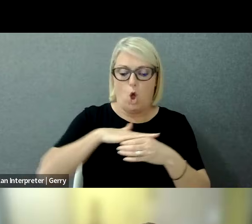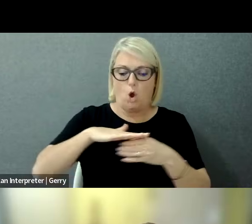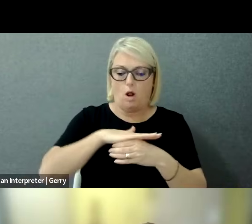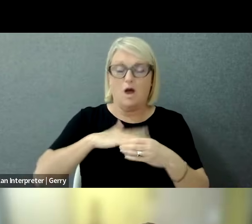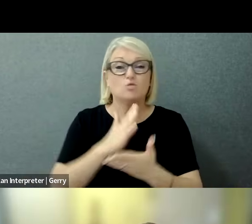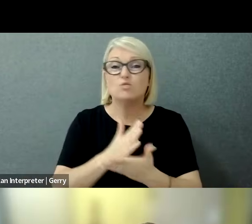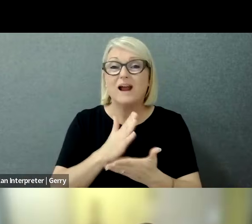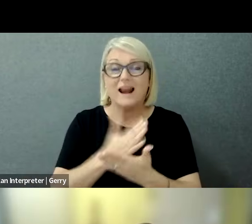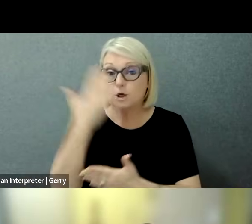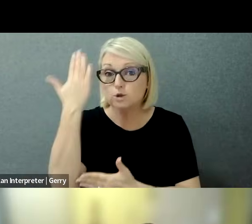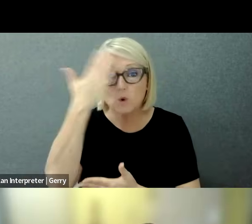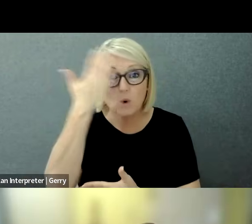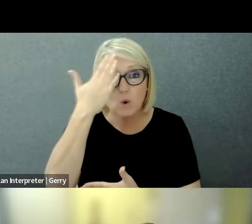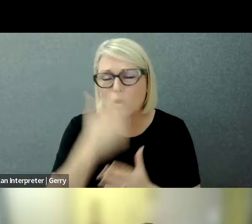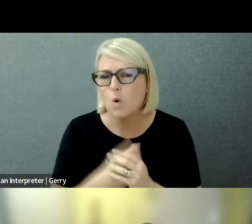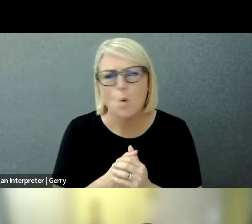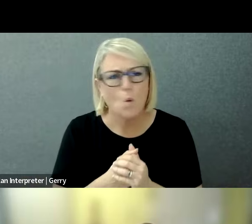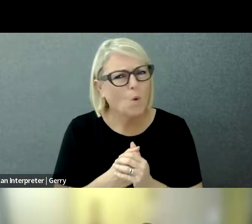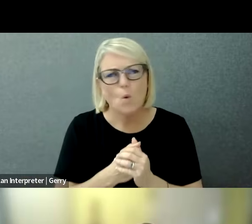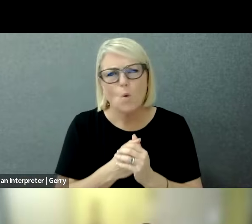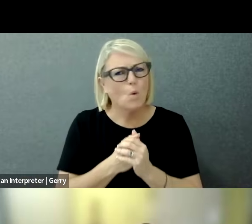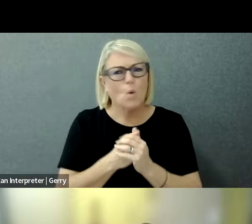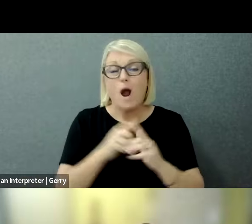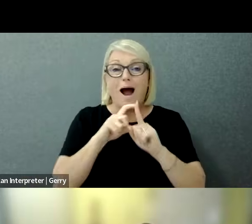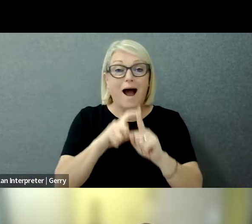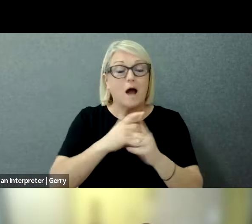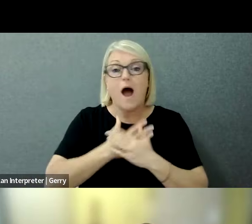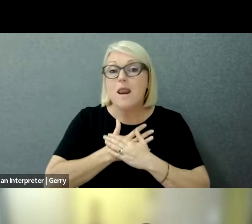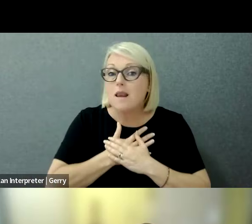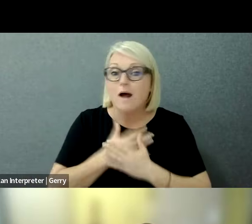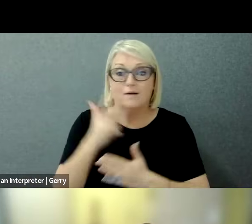like I used to be in the school system. I love educators. But we are - you know,